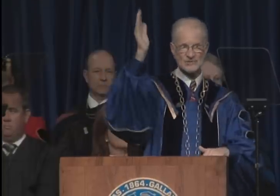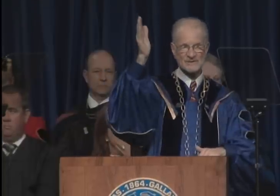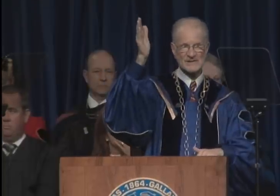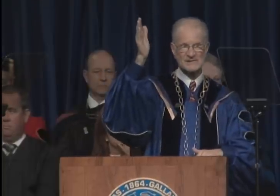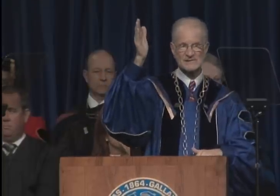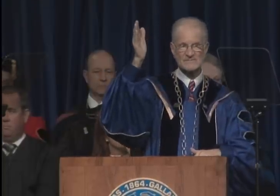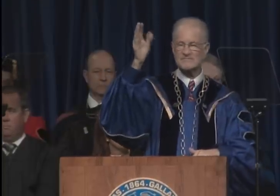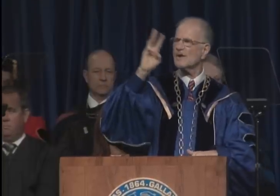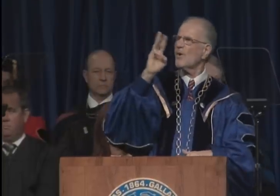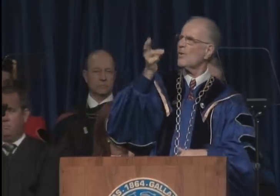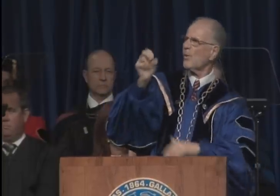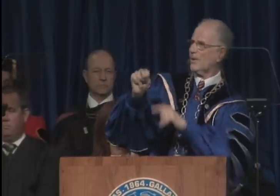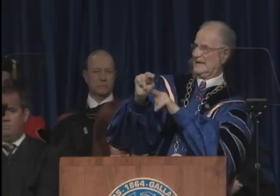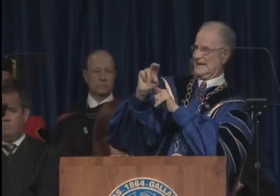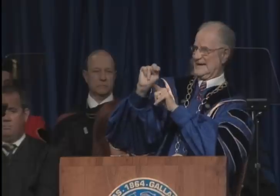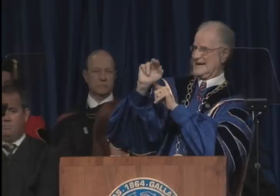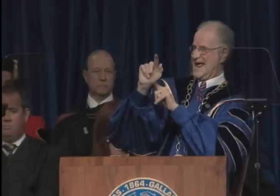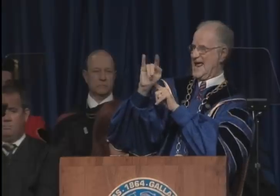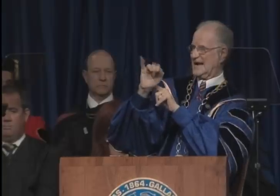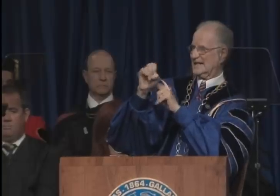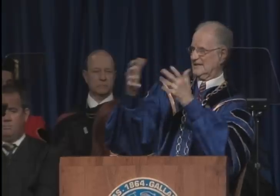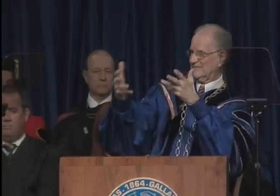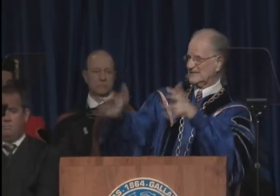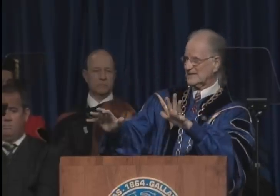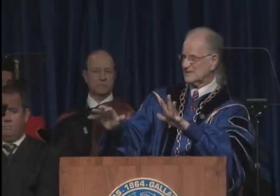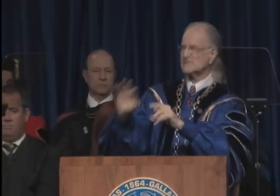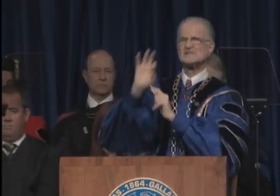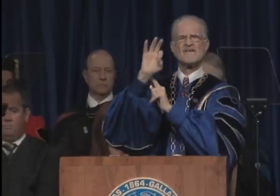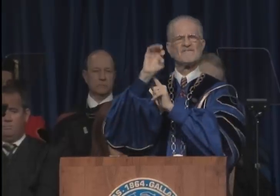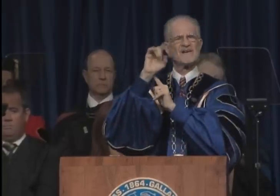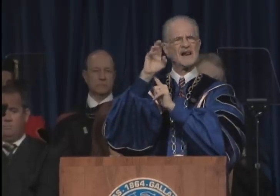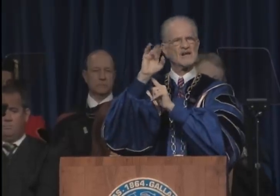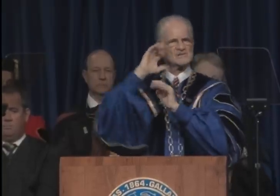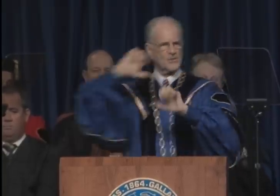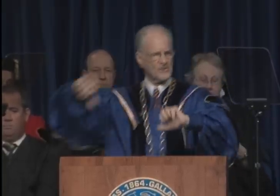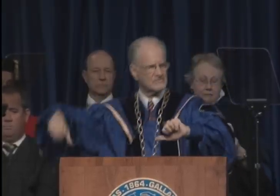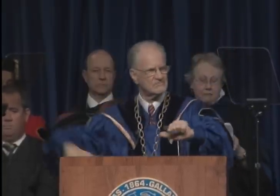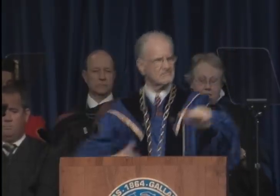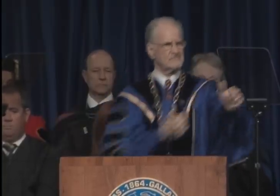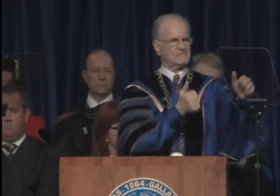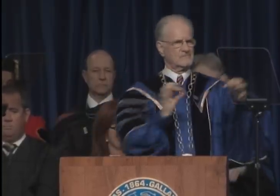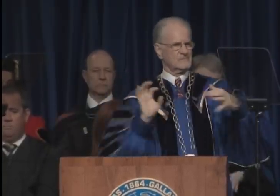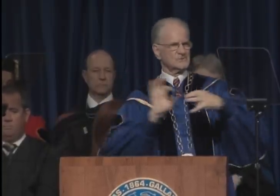When Natalie finishes, Felicia will join us on the stage